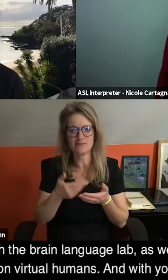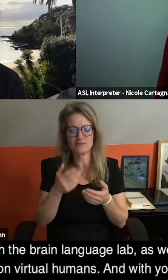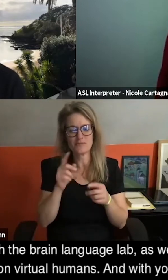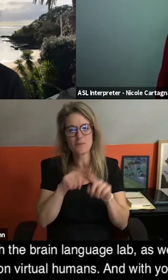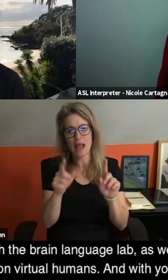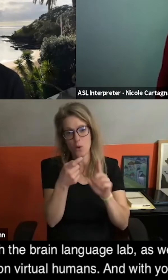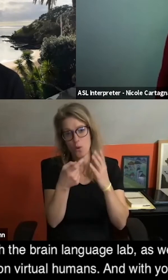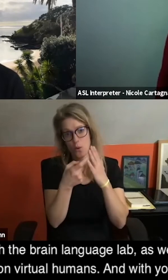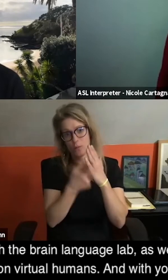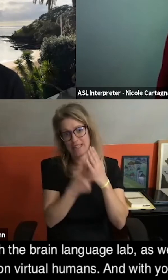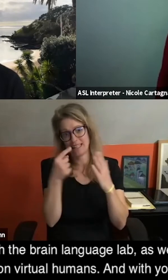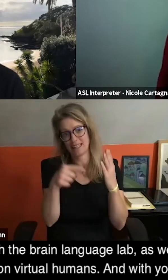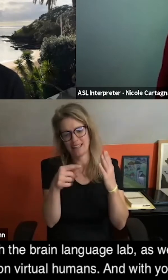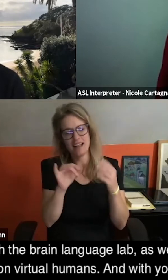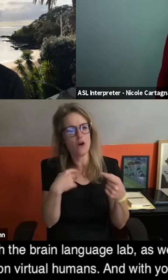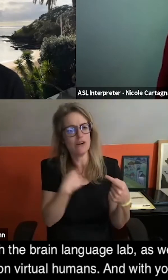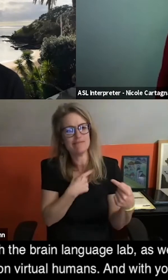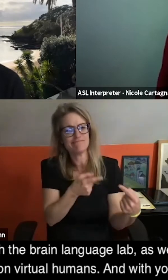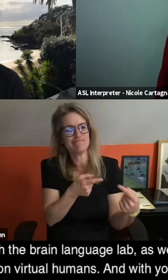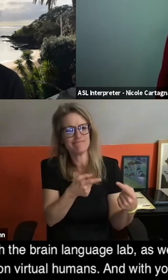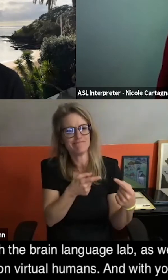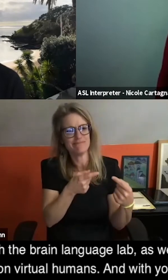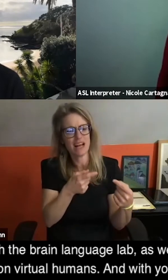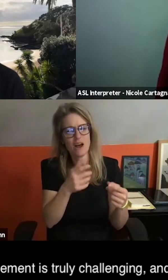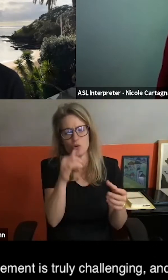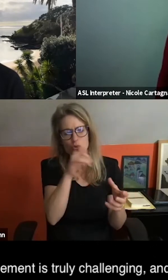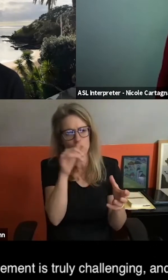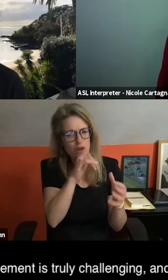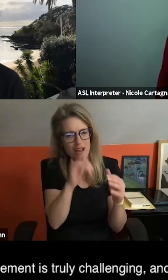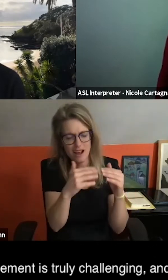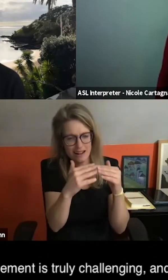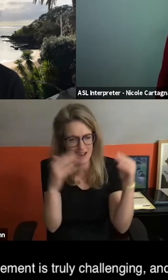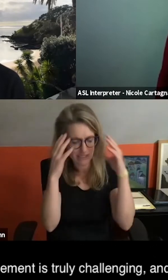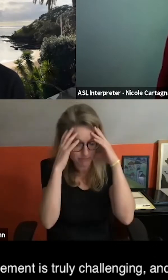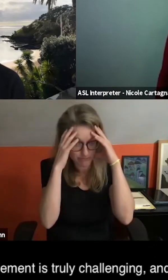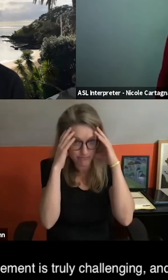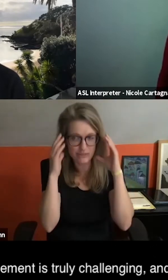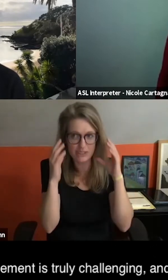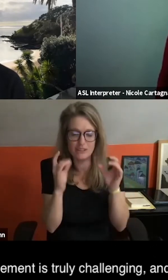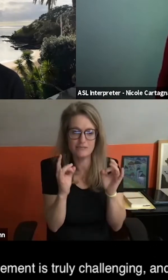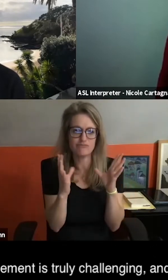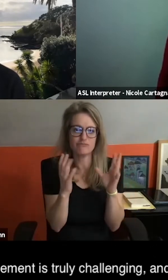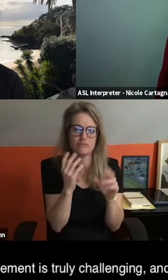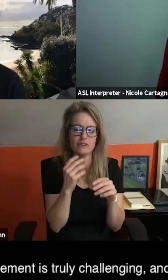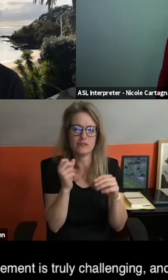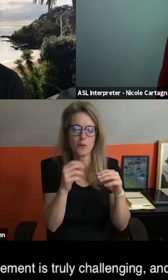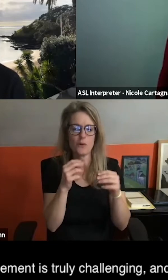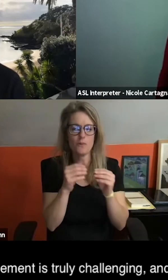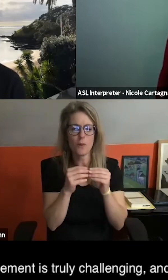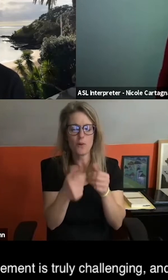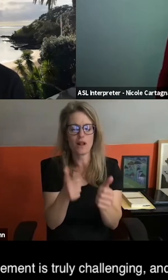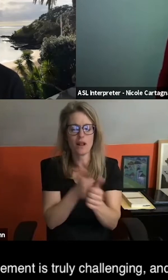and with young deaf babies but the autonomous element is truly challenging and it's really next